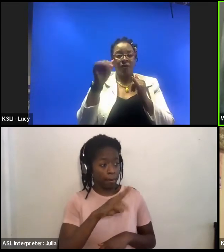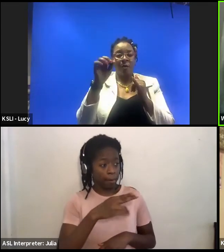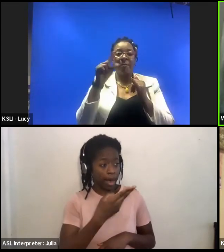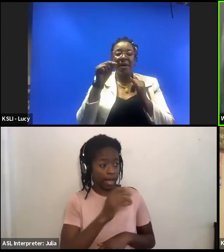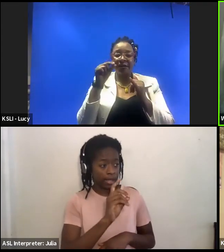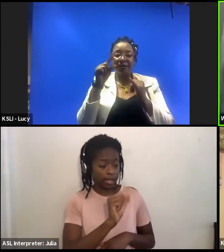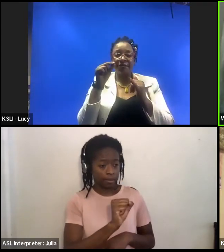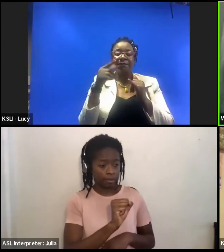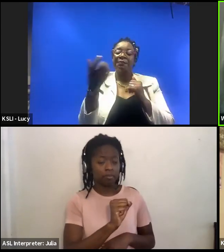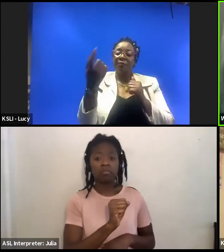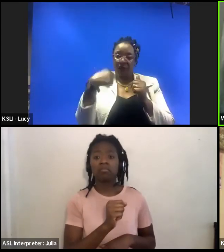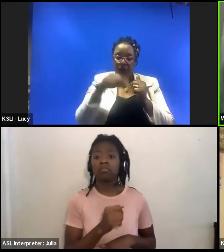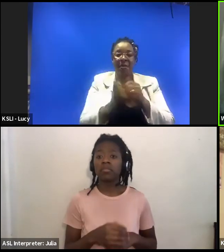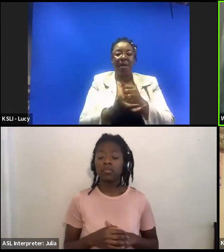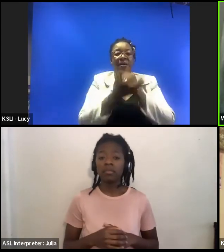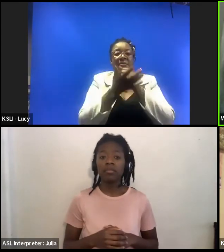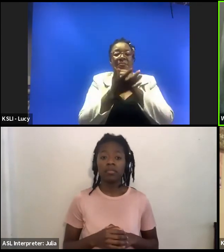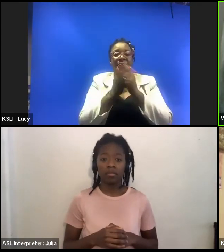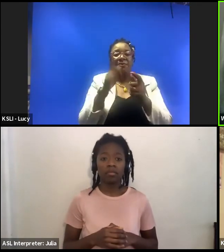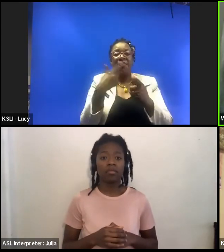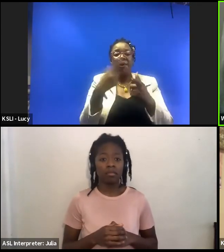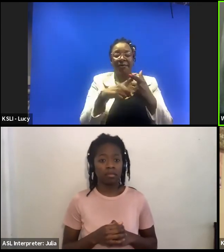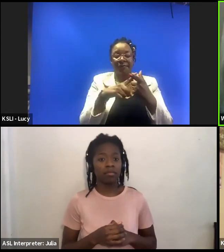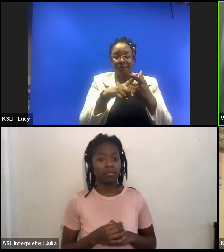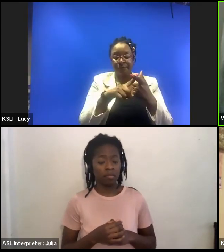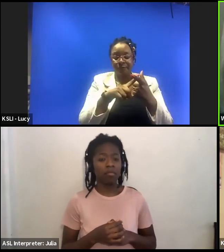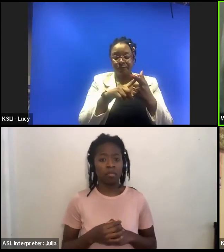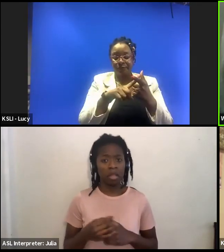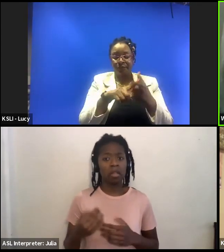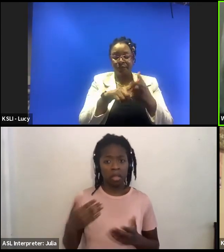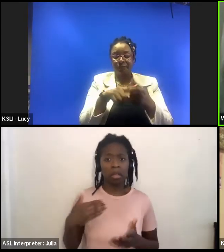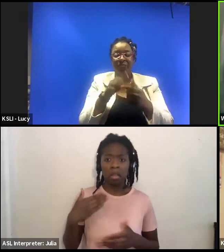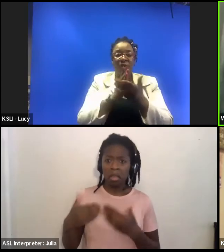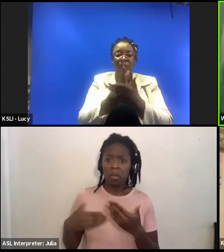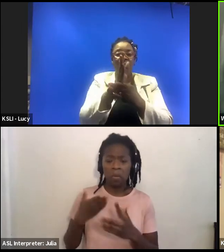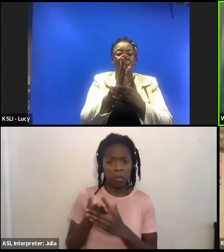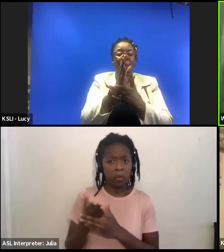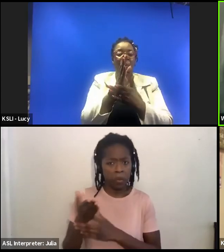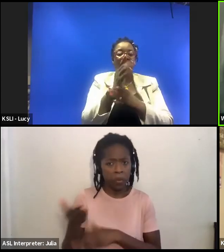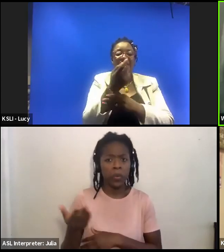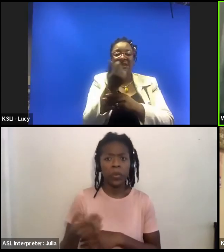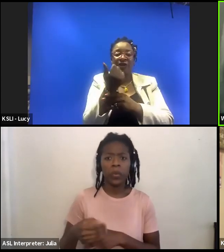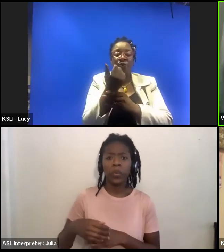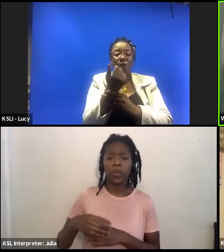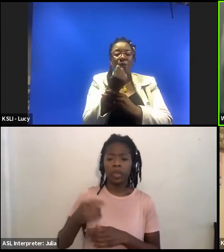through the Kadzitu sisters Code Inc. They ran a company called Code Inc,